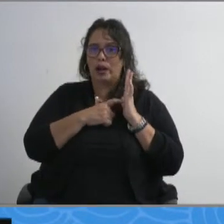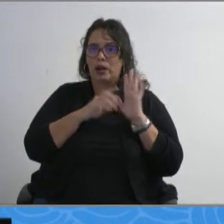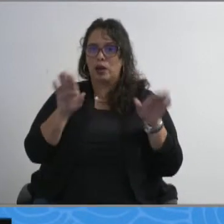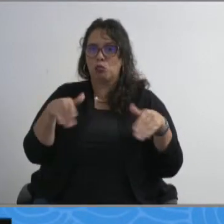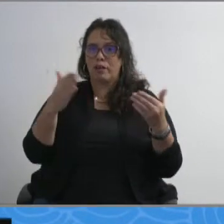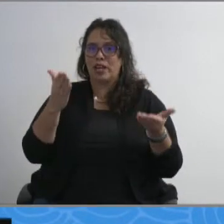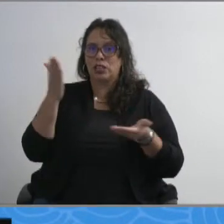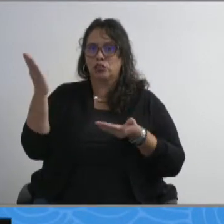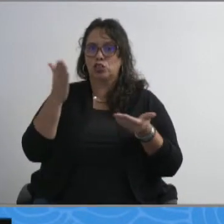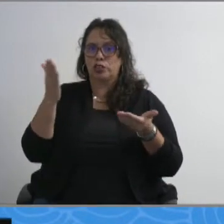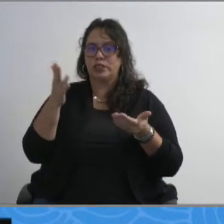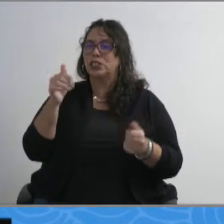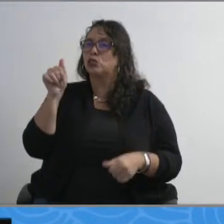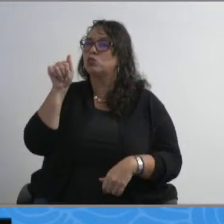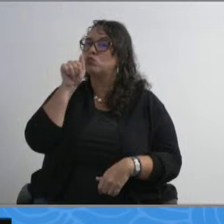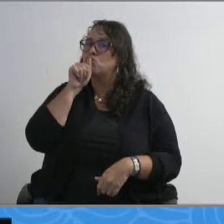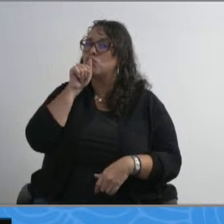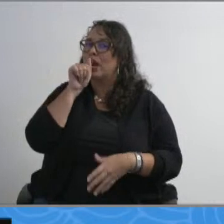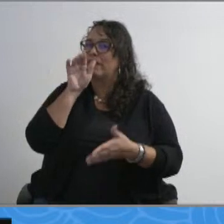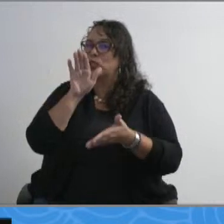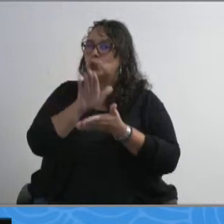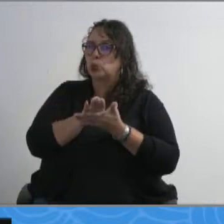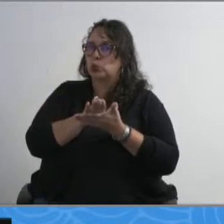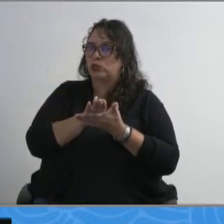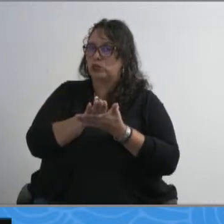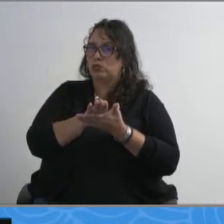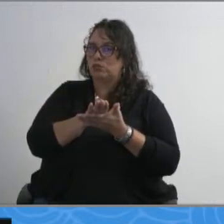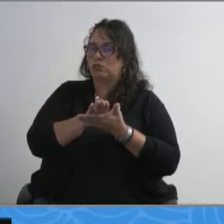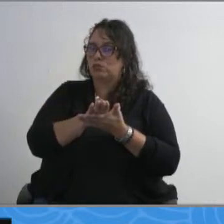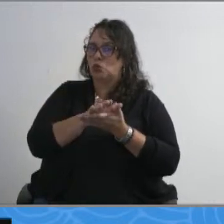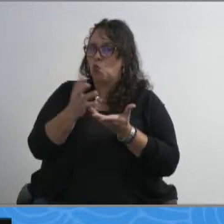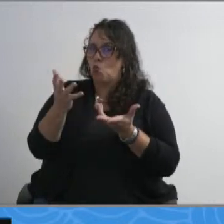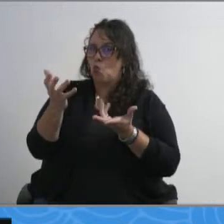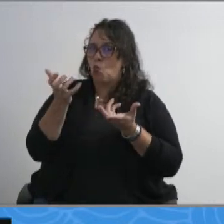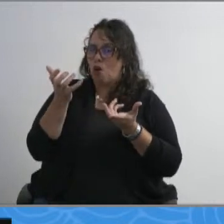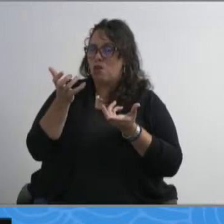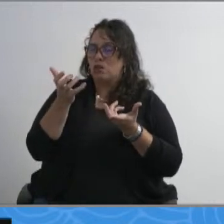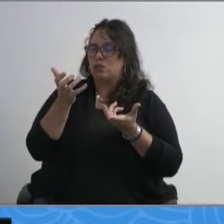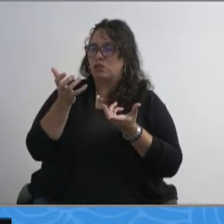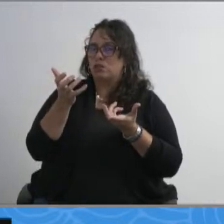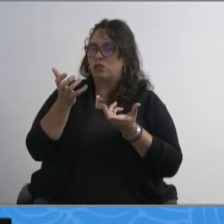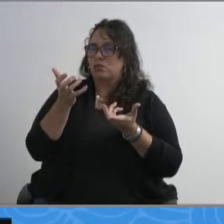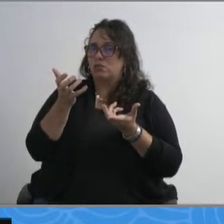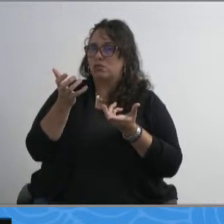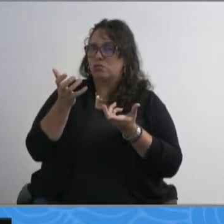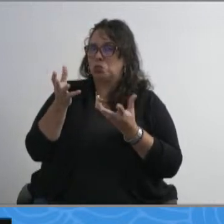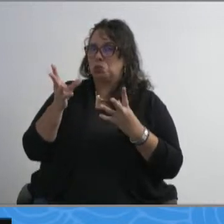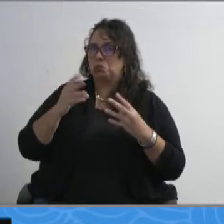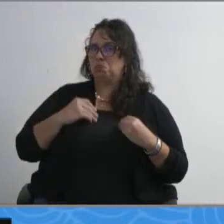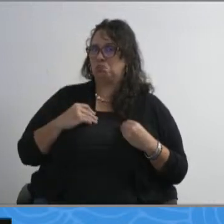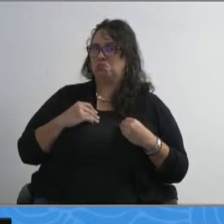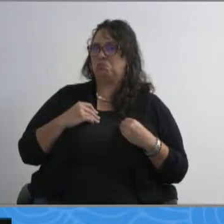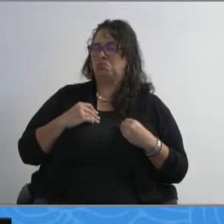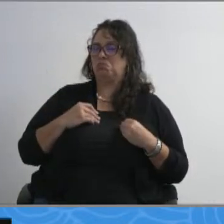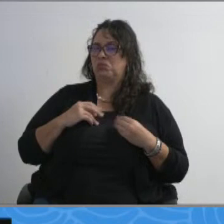to our private schools who wish to take it. And what that means is that they are eligible